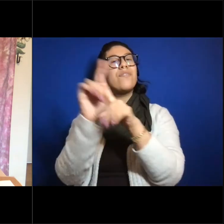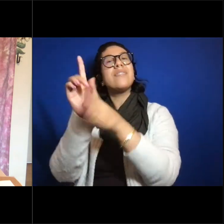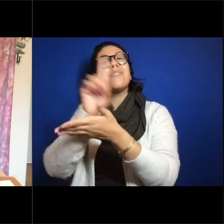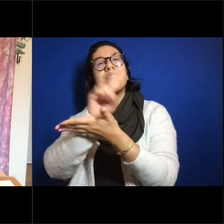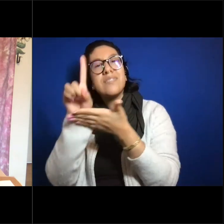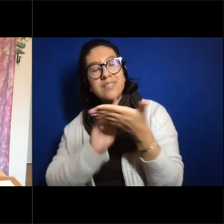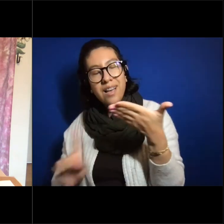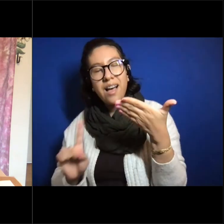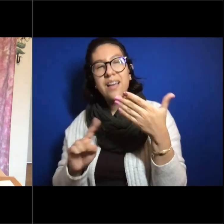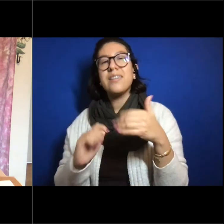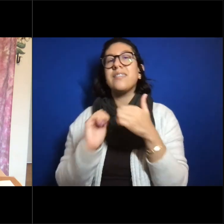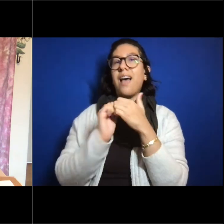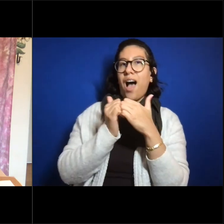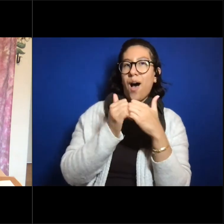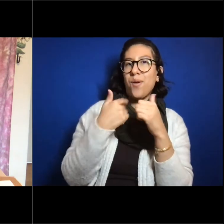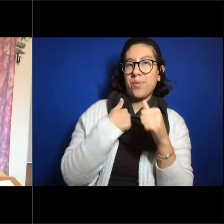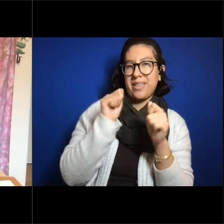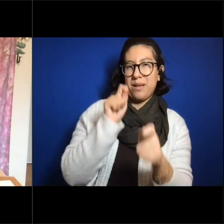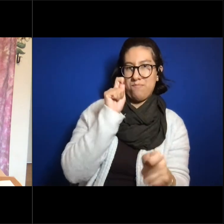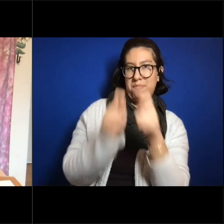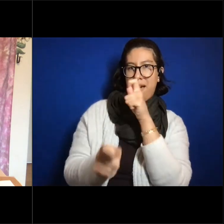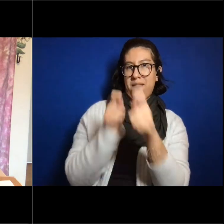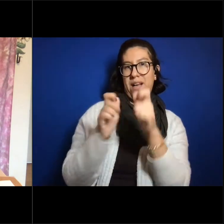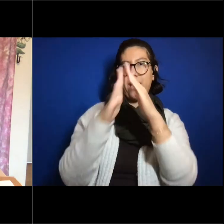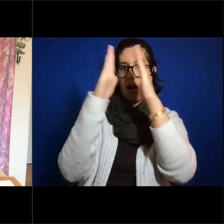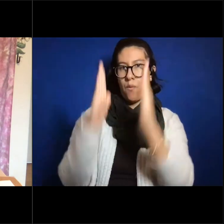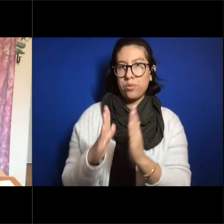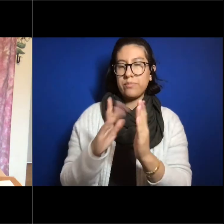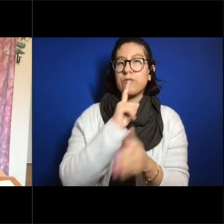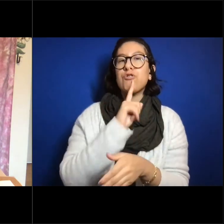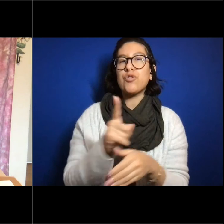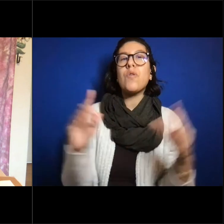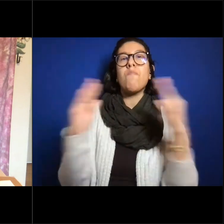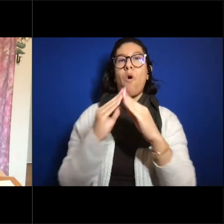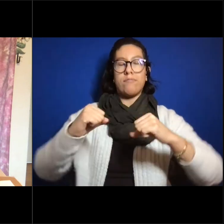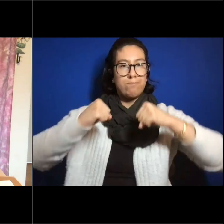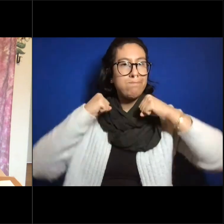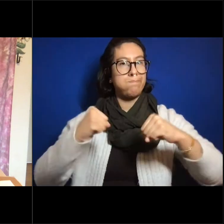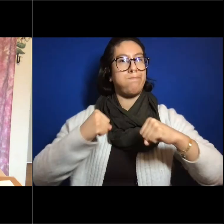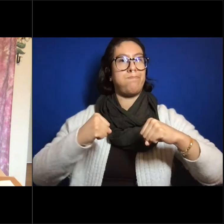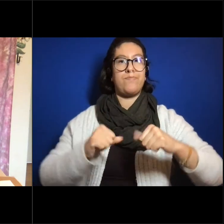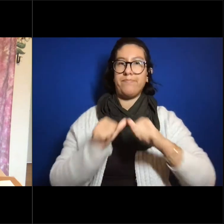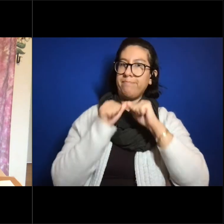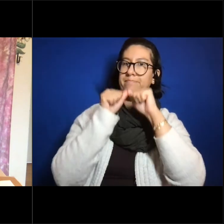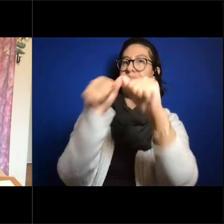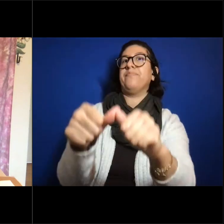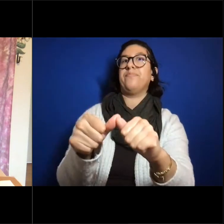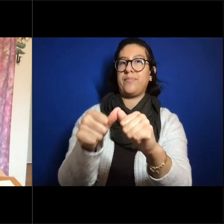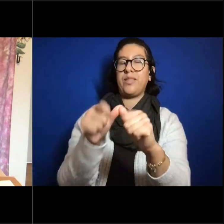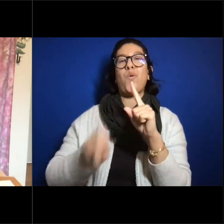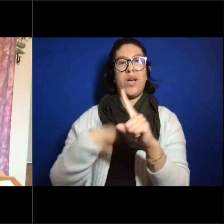or ways that we might modify the house to make it more storm proof. We're going to start off with wind.